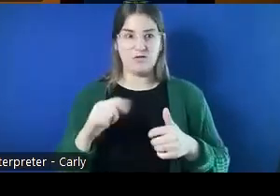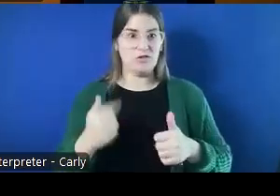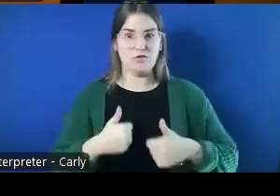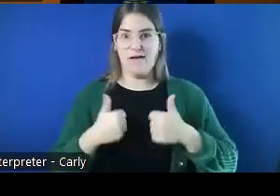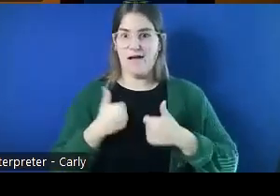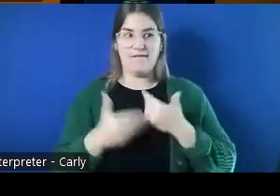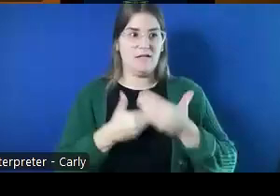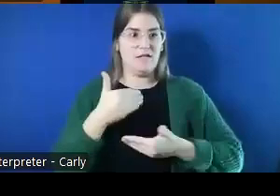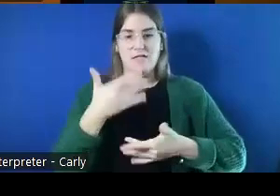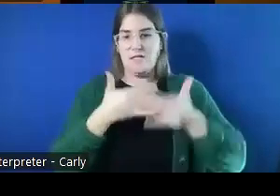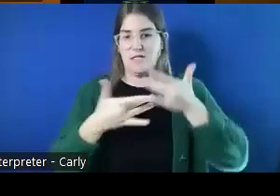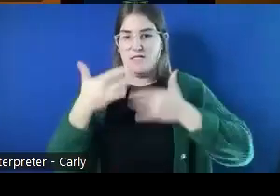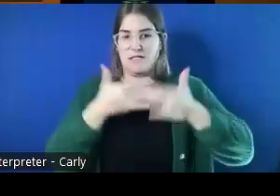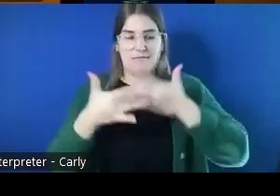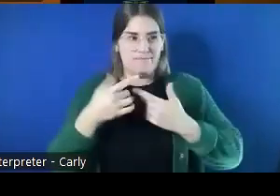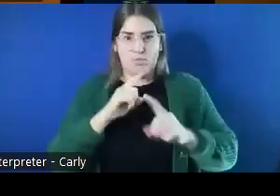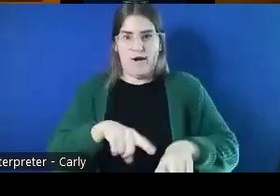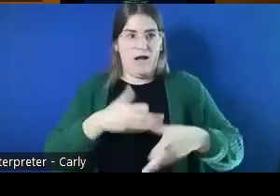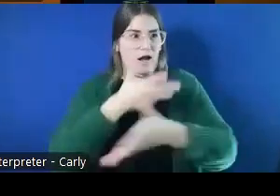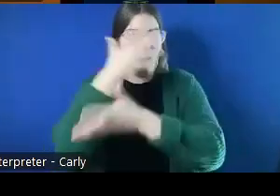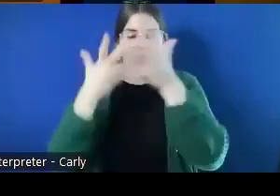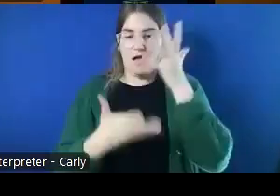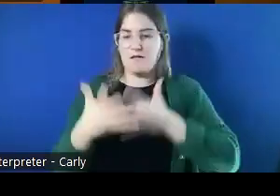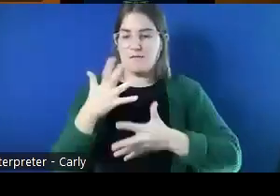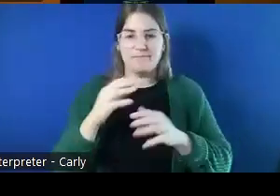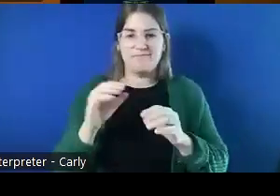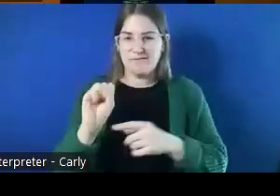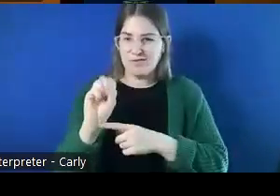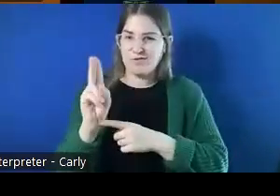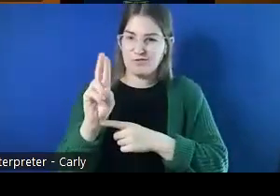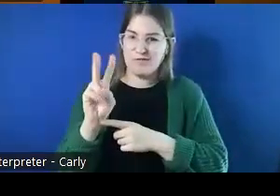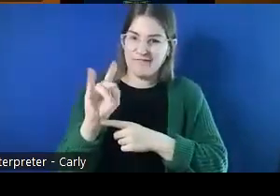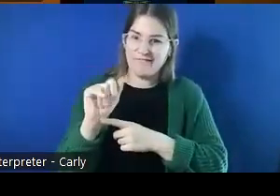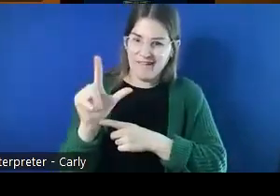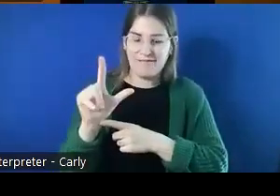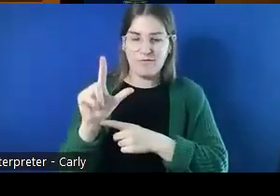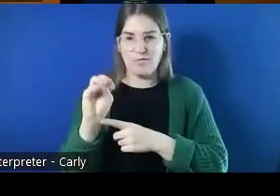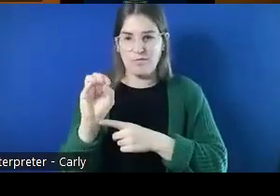things as they happen and not really having an opportunity to have space to reconnect and really